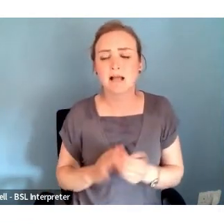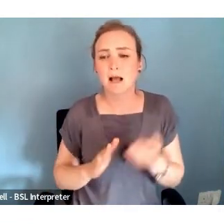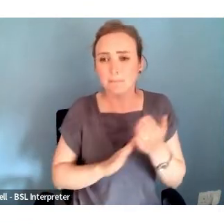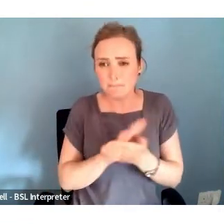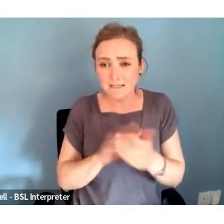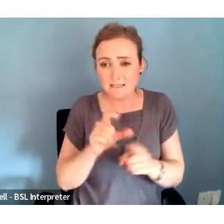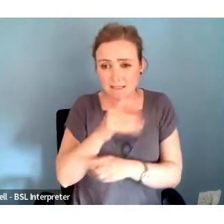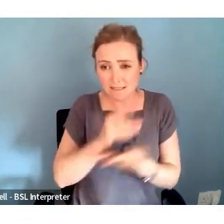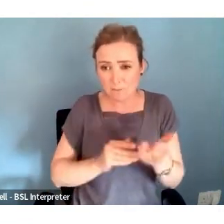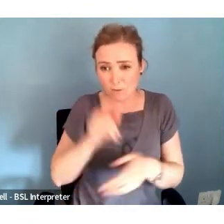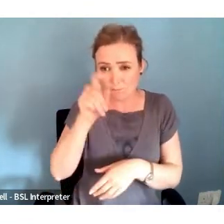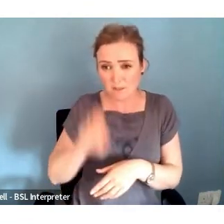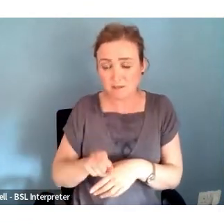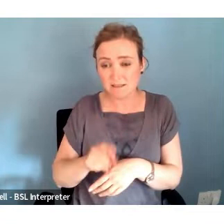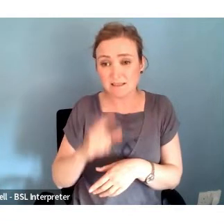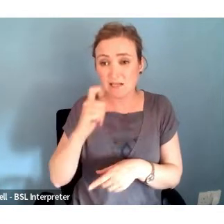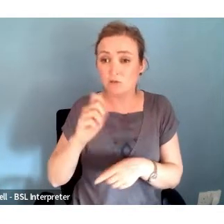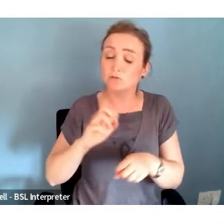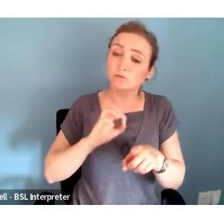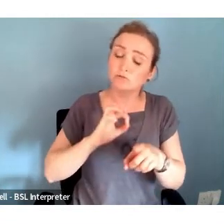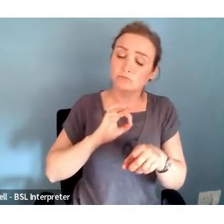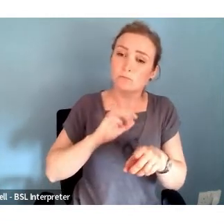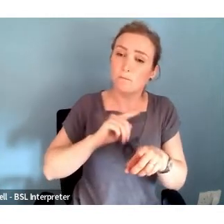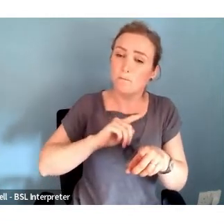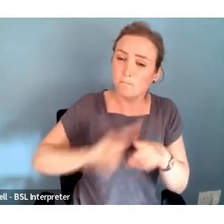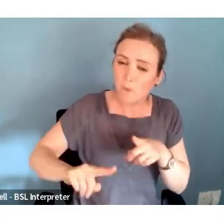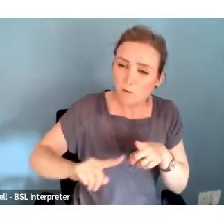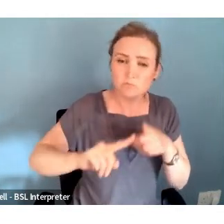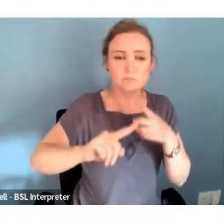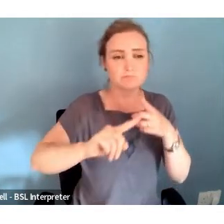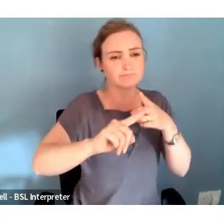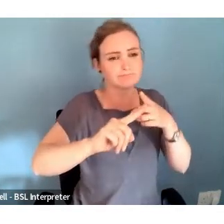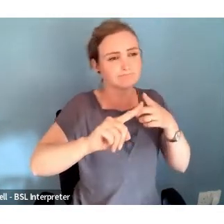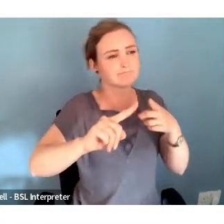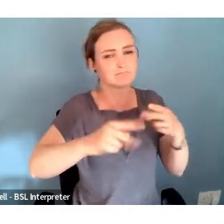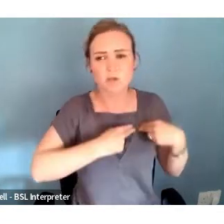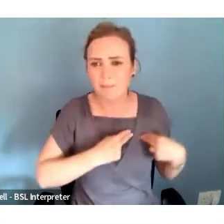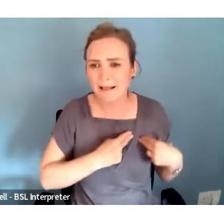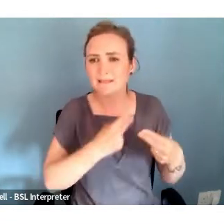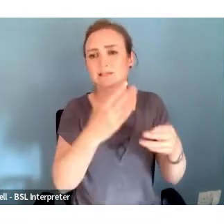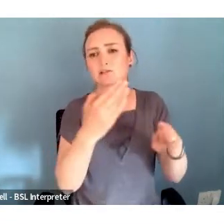do. Rather than saying well you can't have the job , then, we can